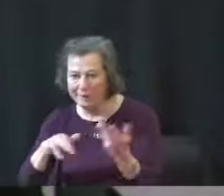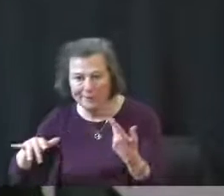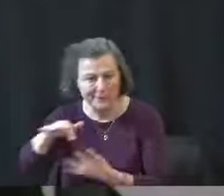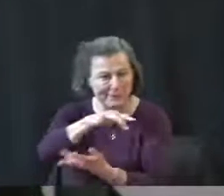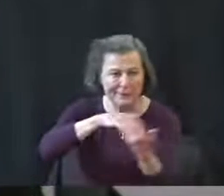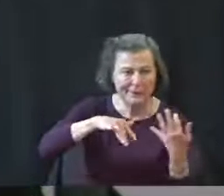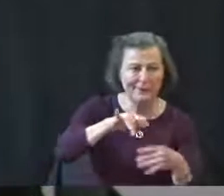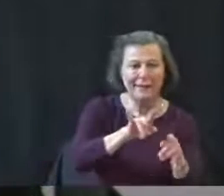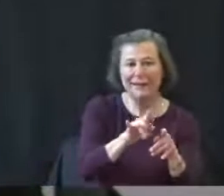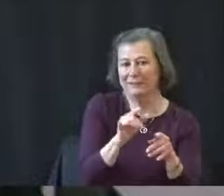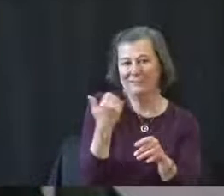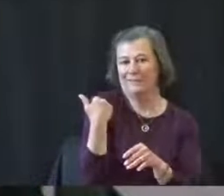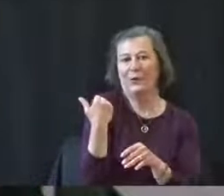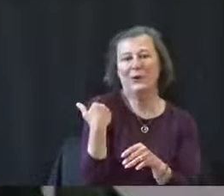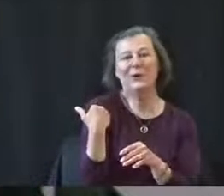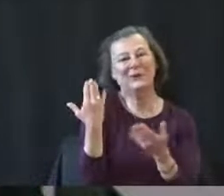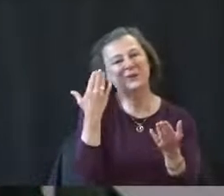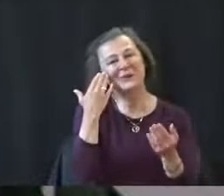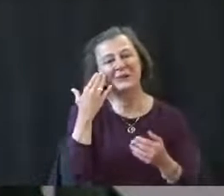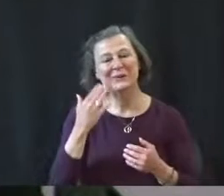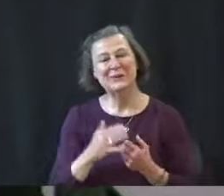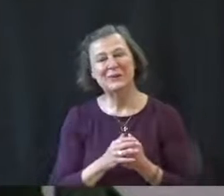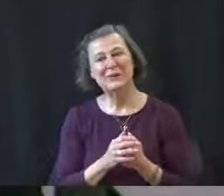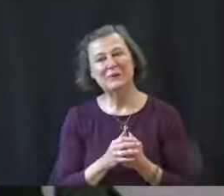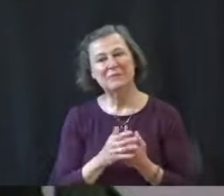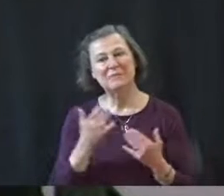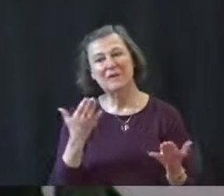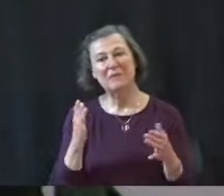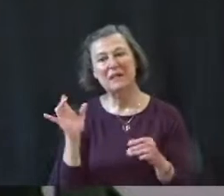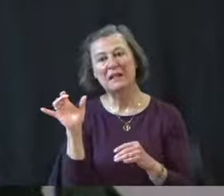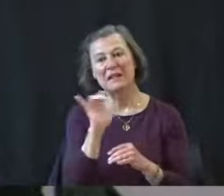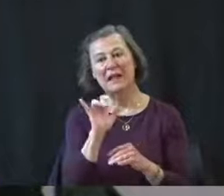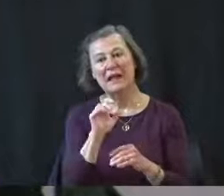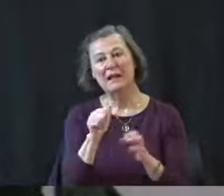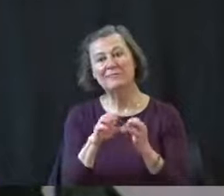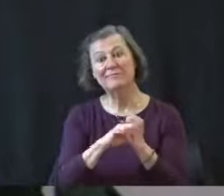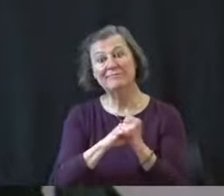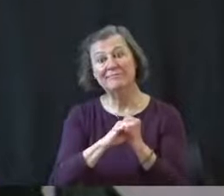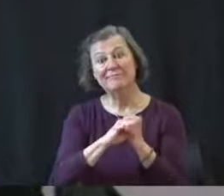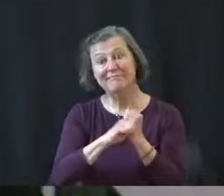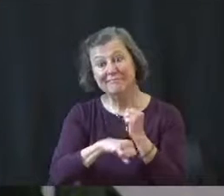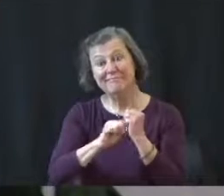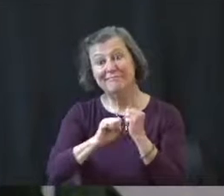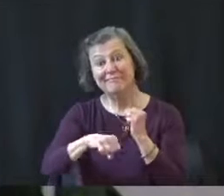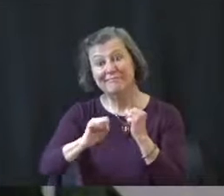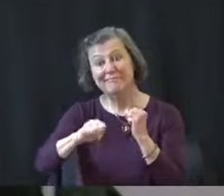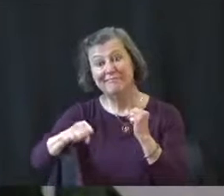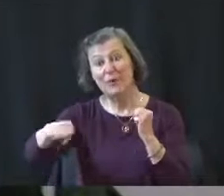We've been on sort of what I might call a prolonged hibernation.